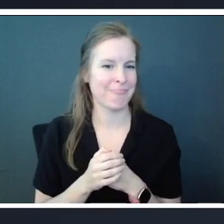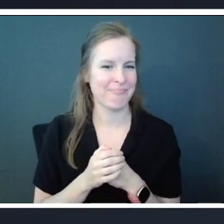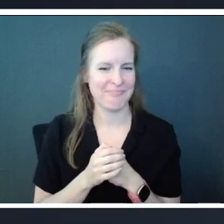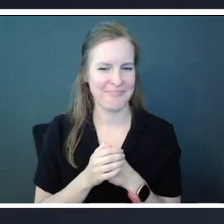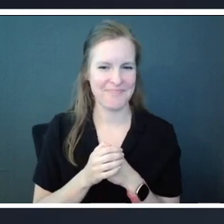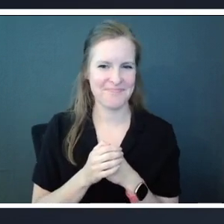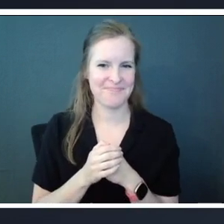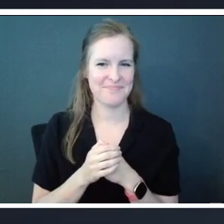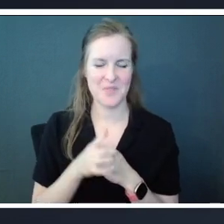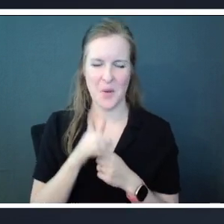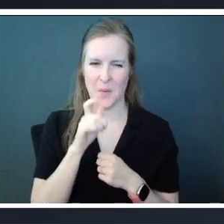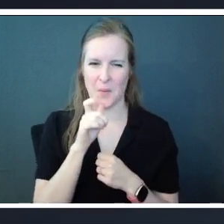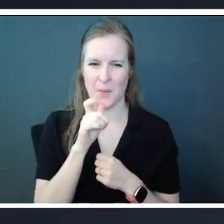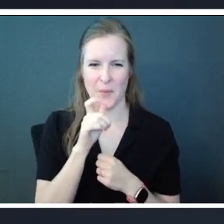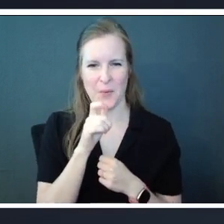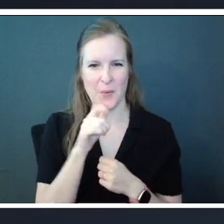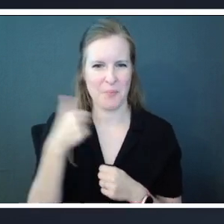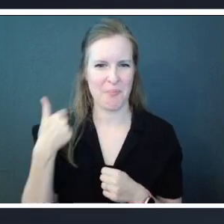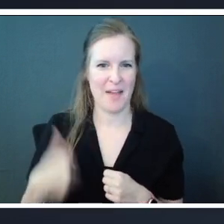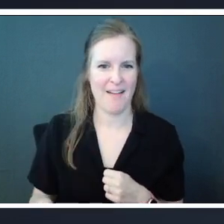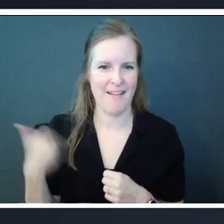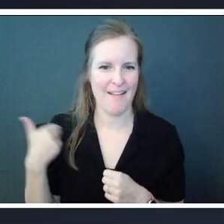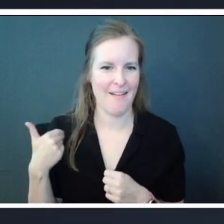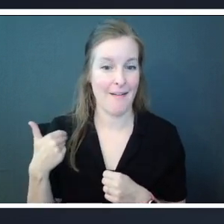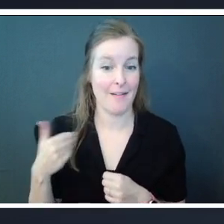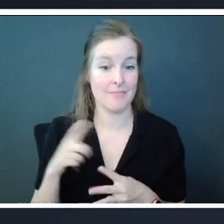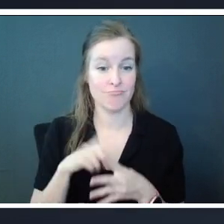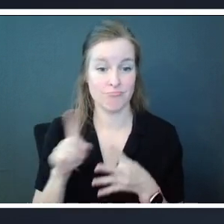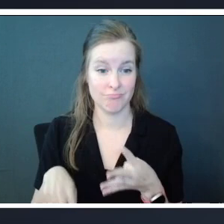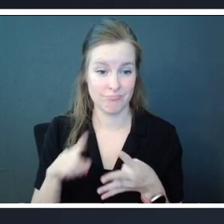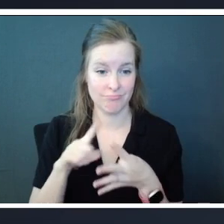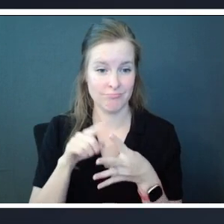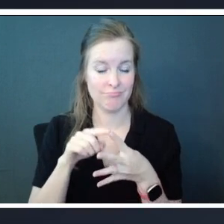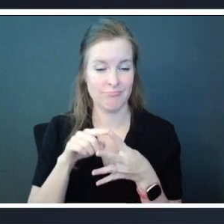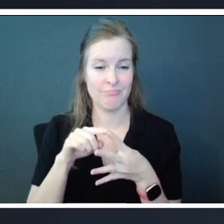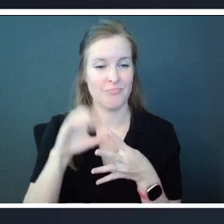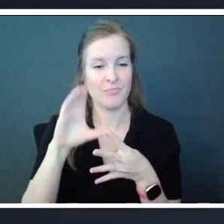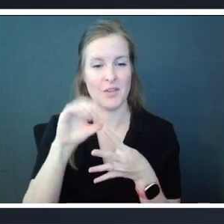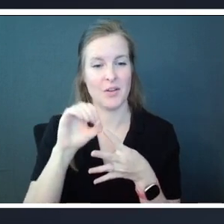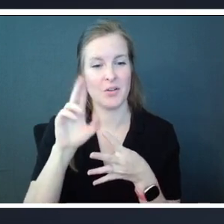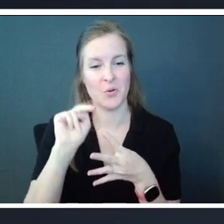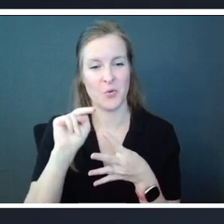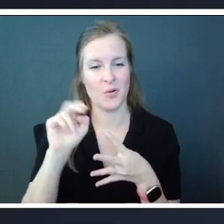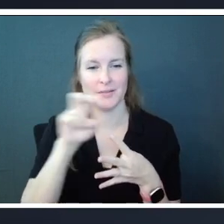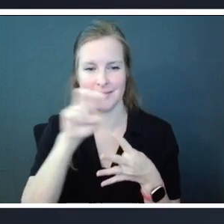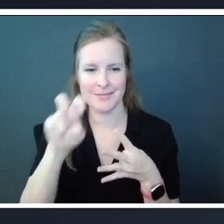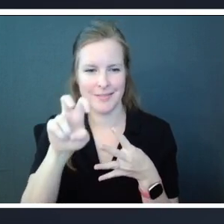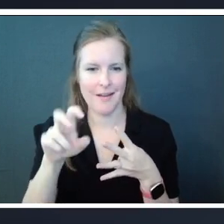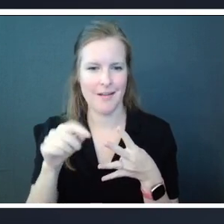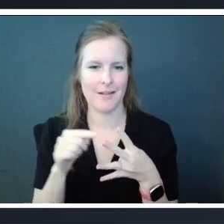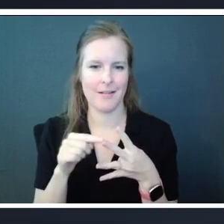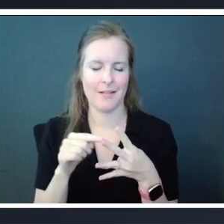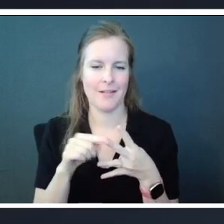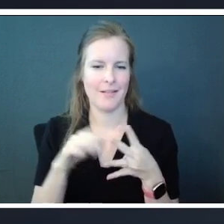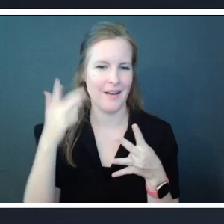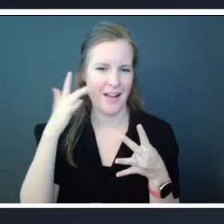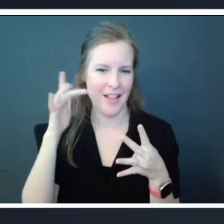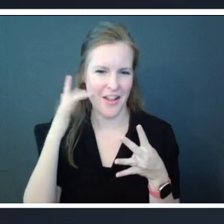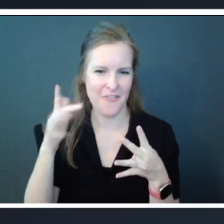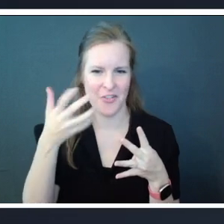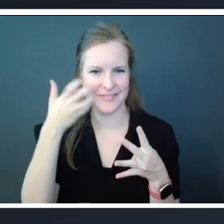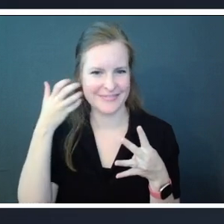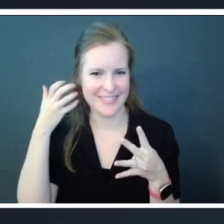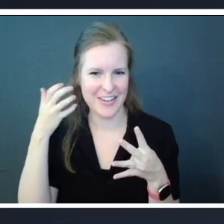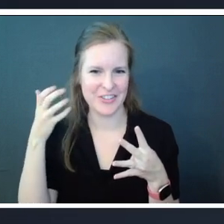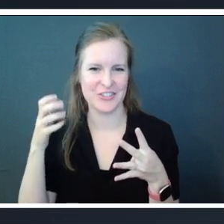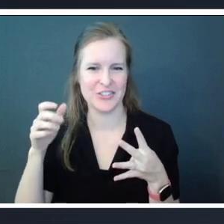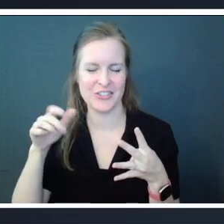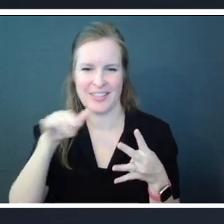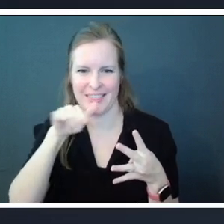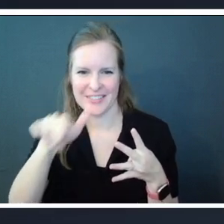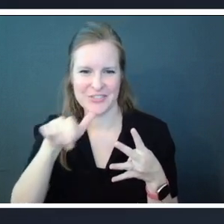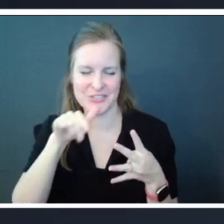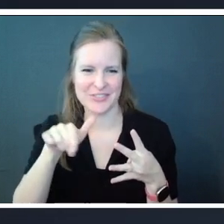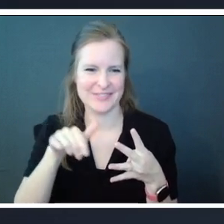who am I? Am I a corn snake? Am I a California tiger salamander? An Aldabra giant tortoise,